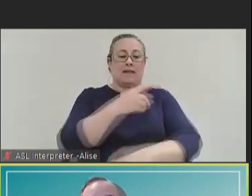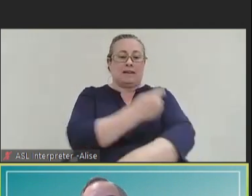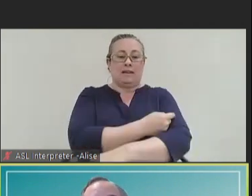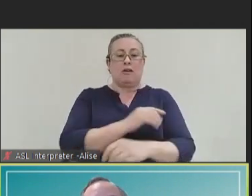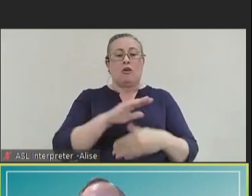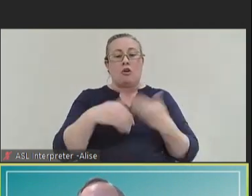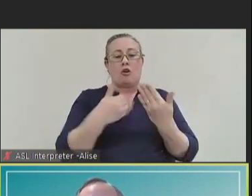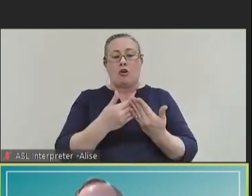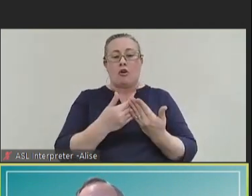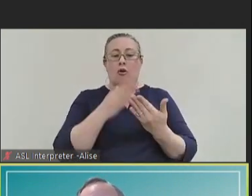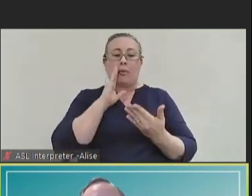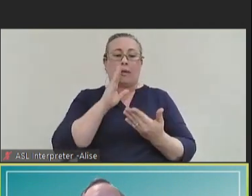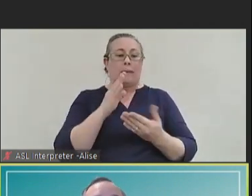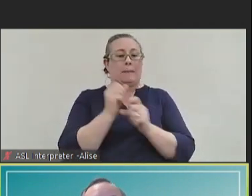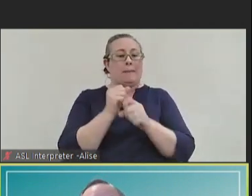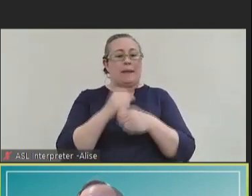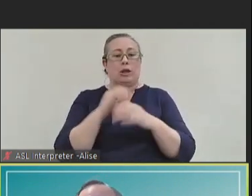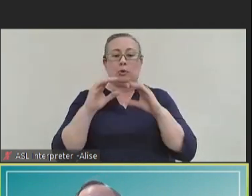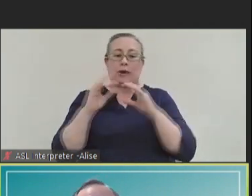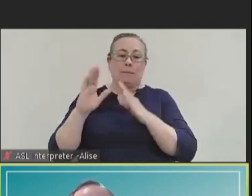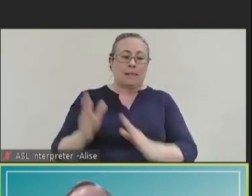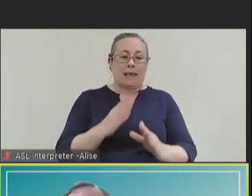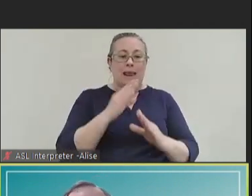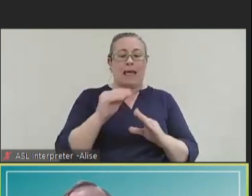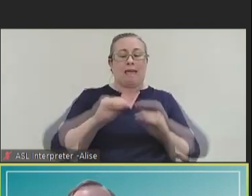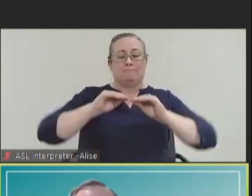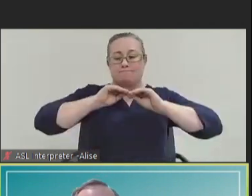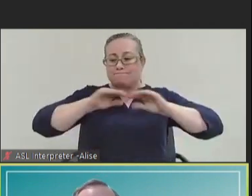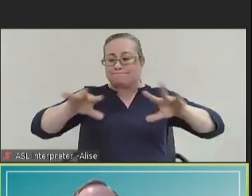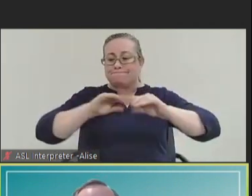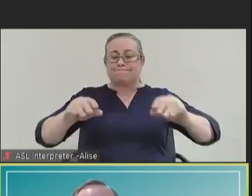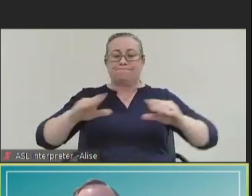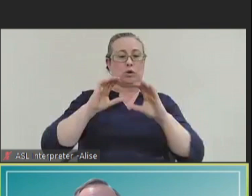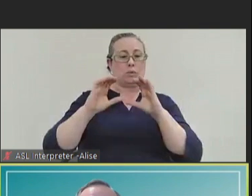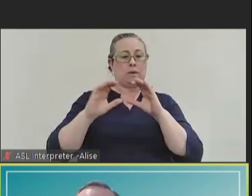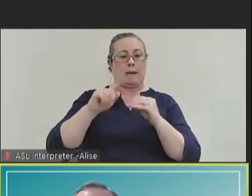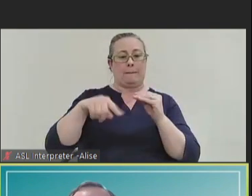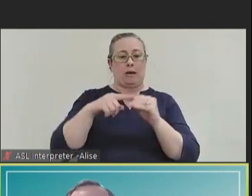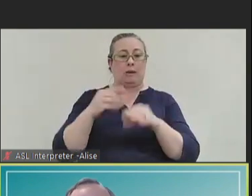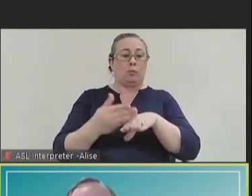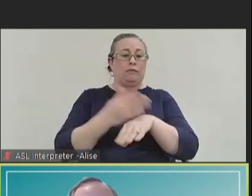local communication out the door about improving COVID-19 and other routine